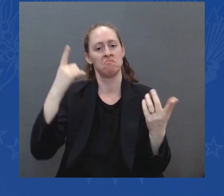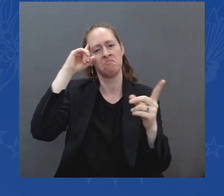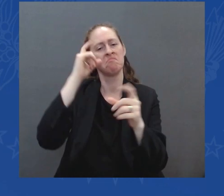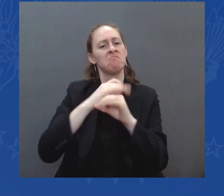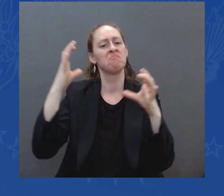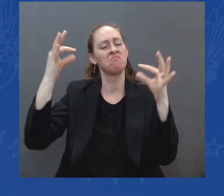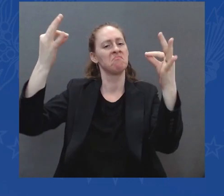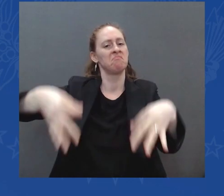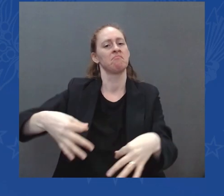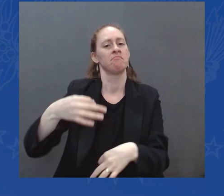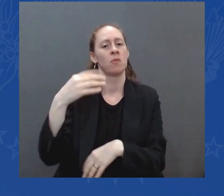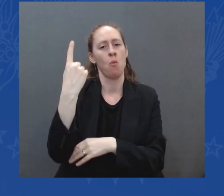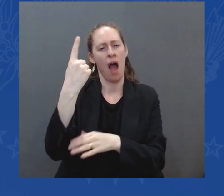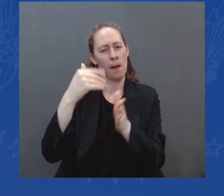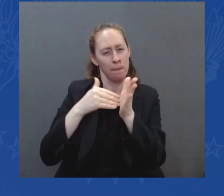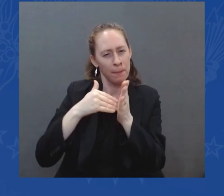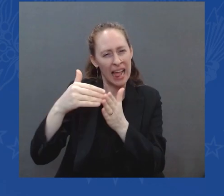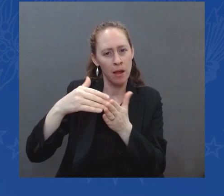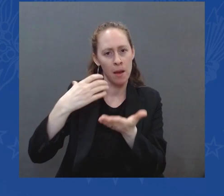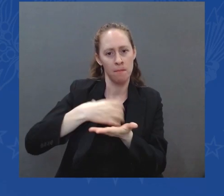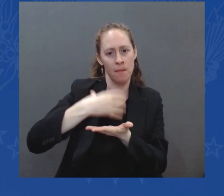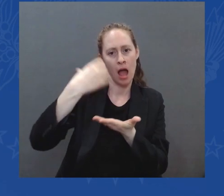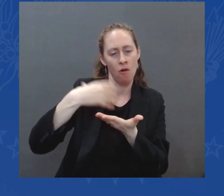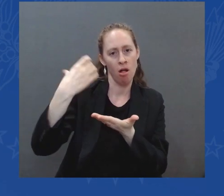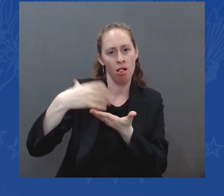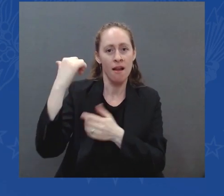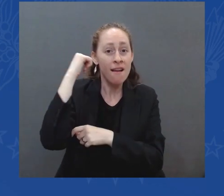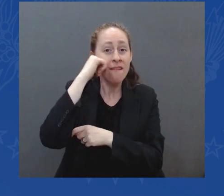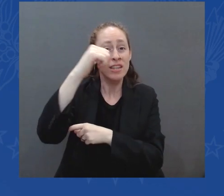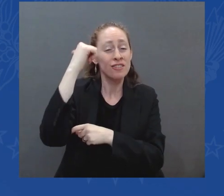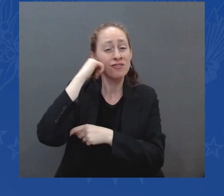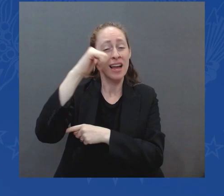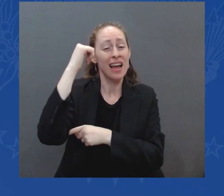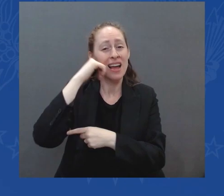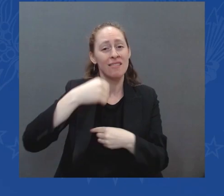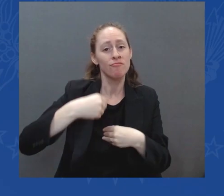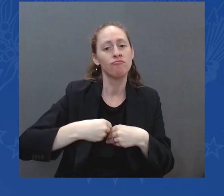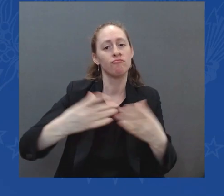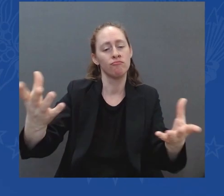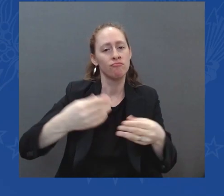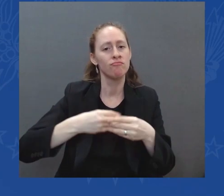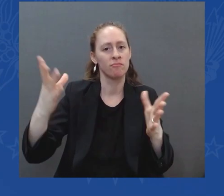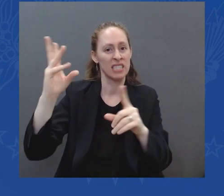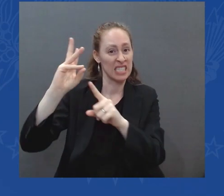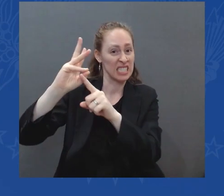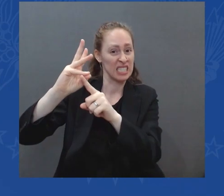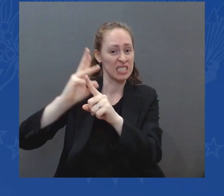from the Strategic Petroleum Reserve. This is a wartime bridge to increase oil supply